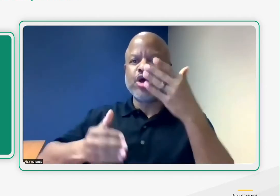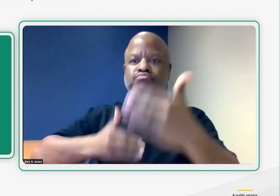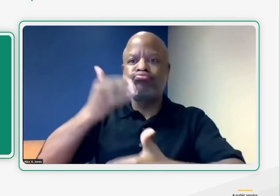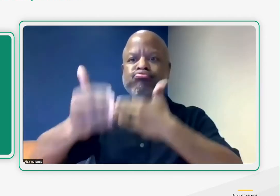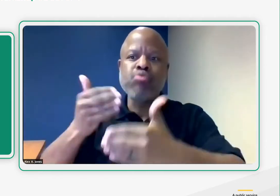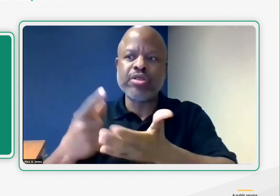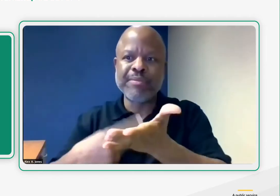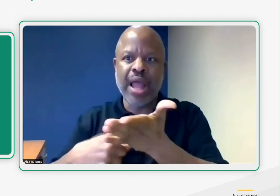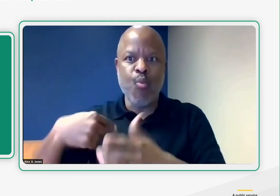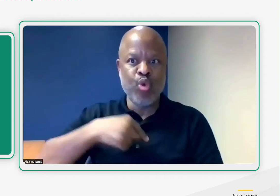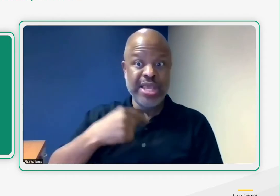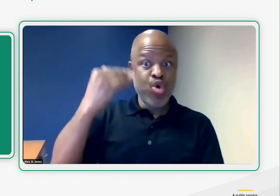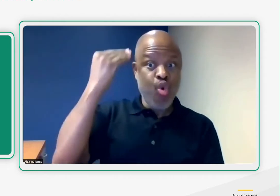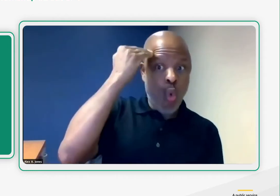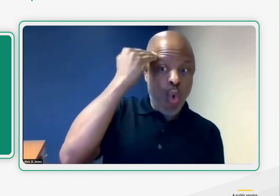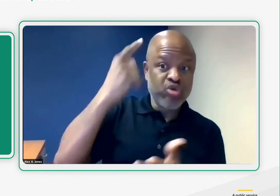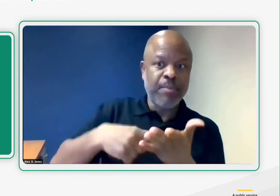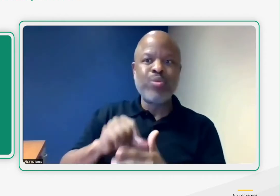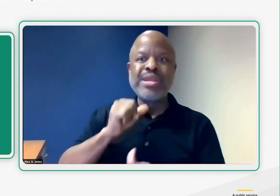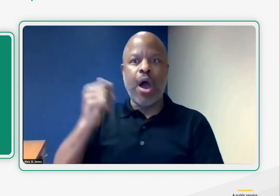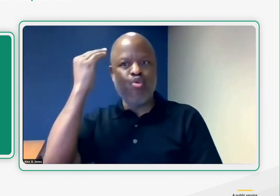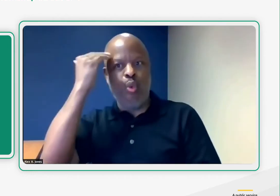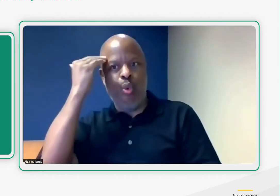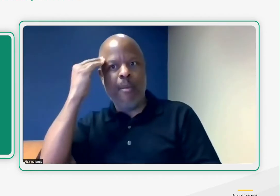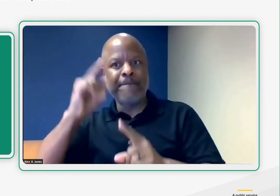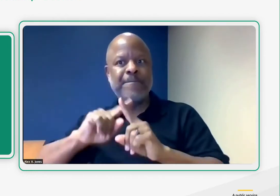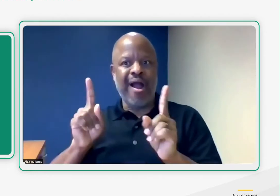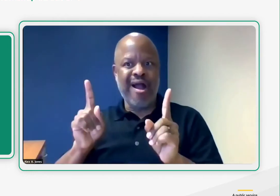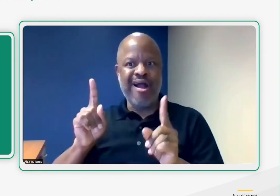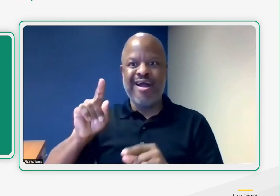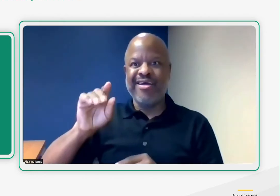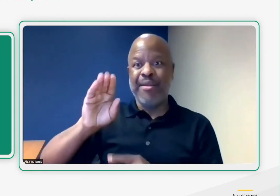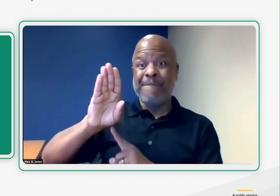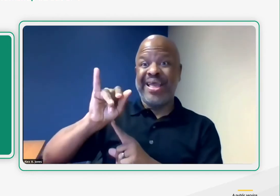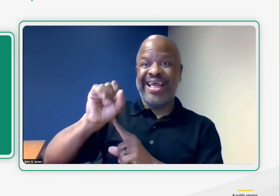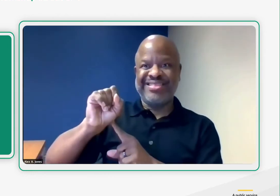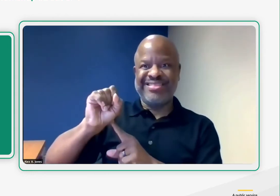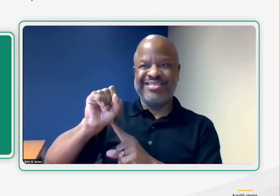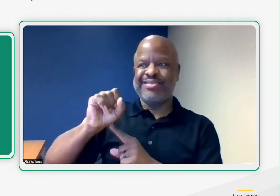we're talking about the decision-making process. And it's impacted both by what we know and what we don't know.